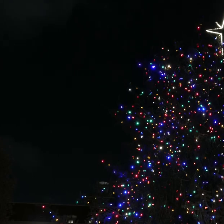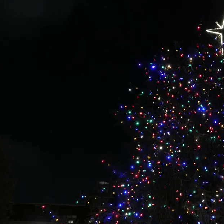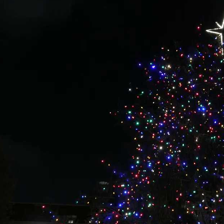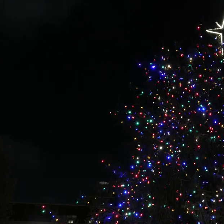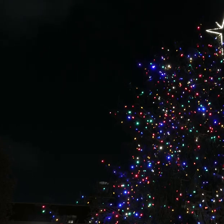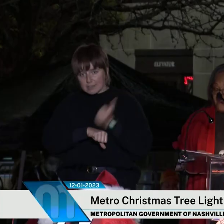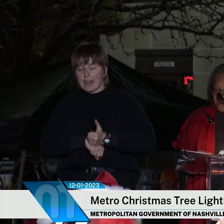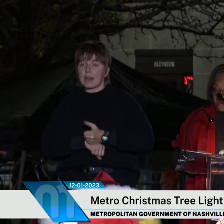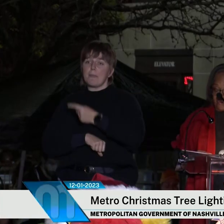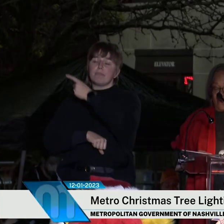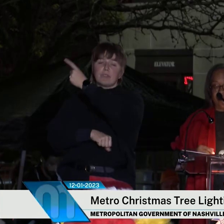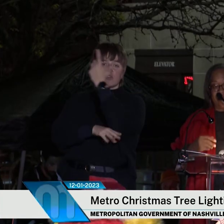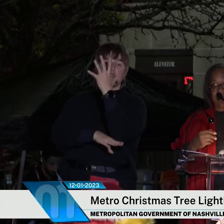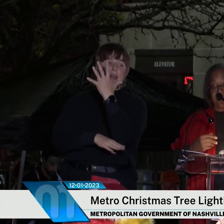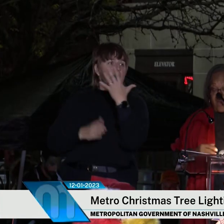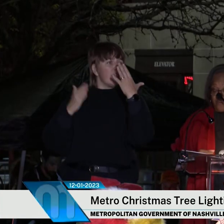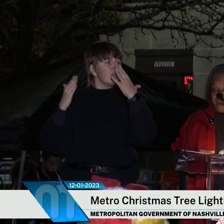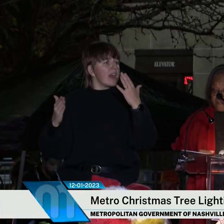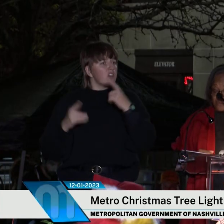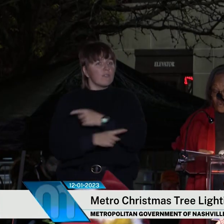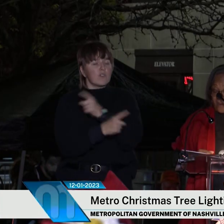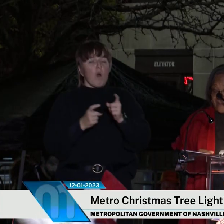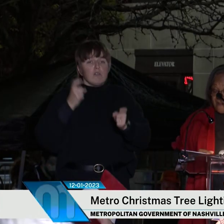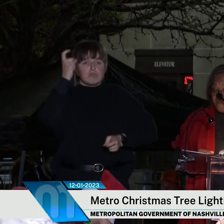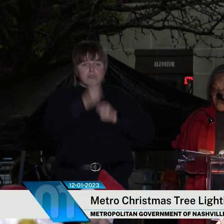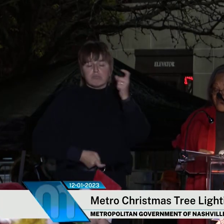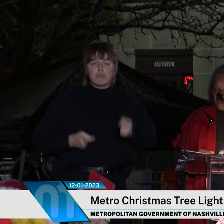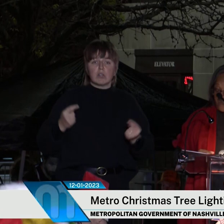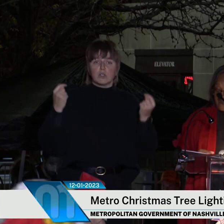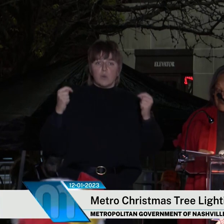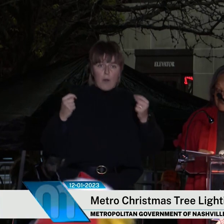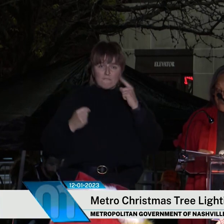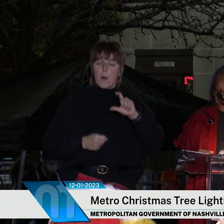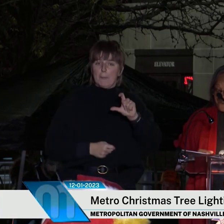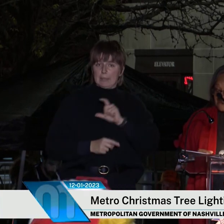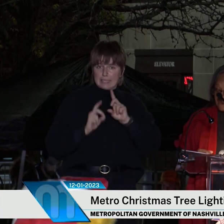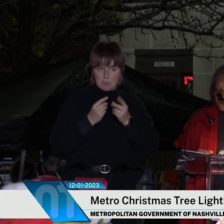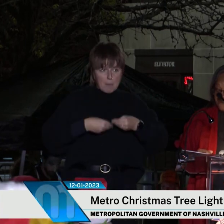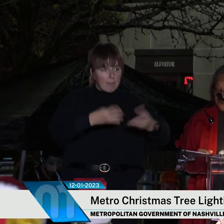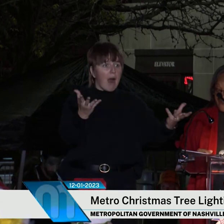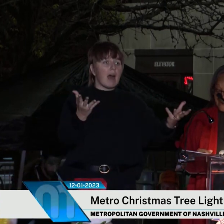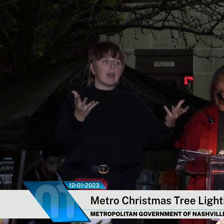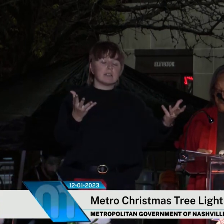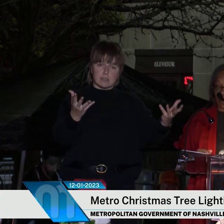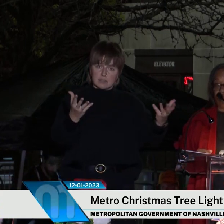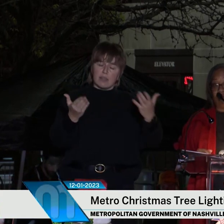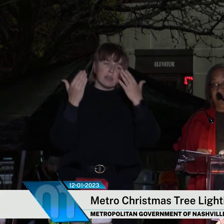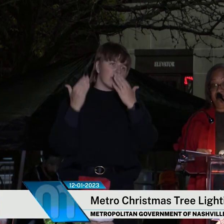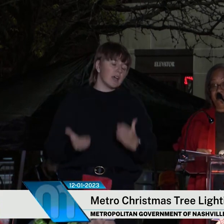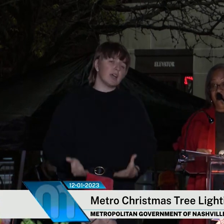INSTALLATION. ONCE AGAIN, THANKS TO EVERYONE WHO DONATED AN